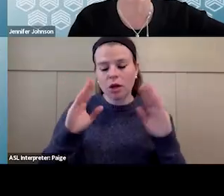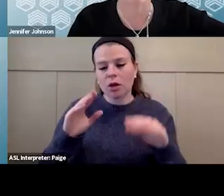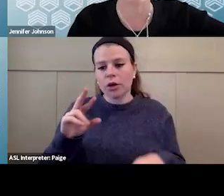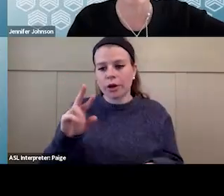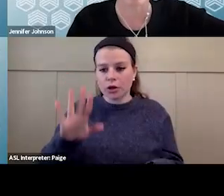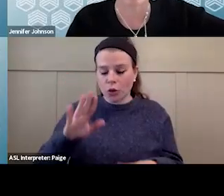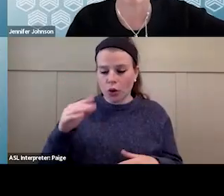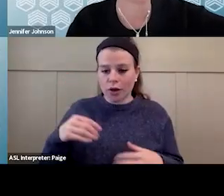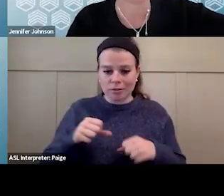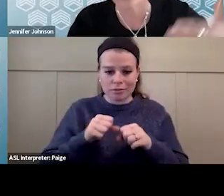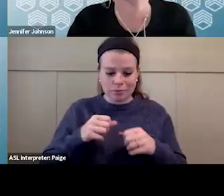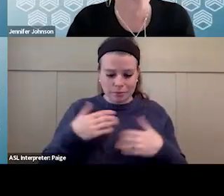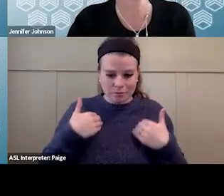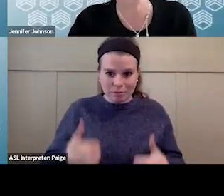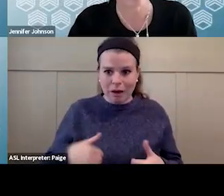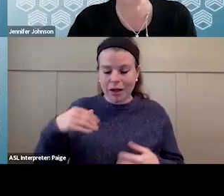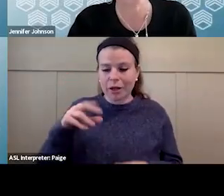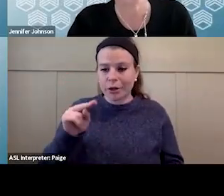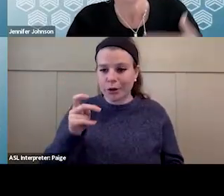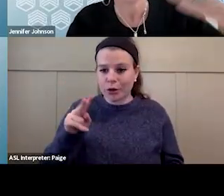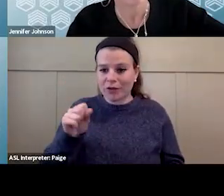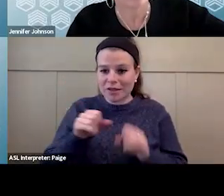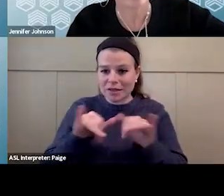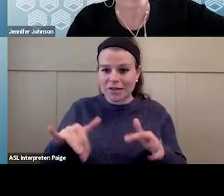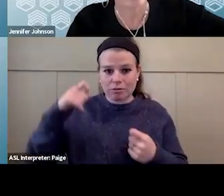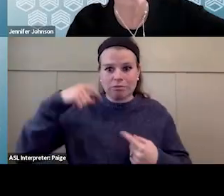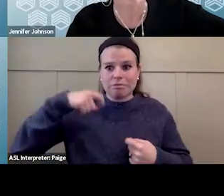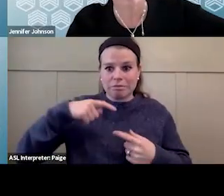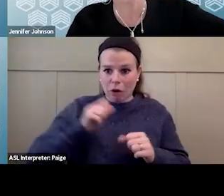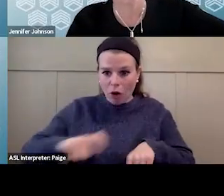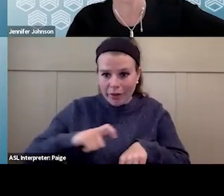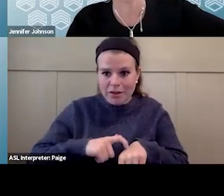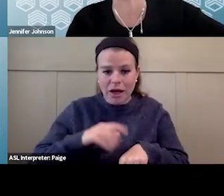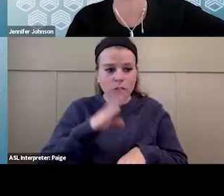the time, and you never come back down, you begin to live in that state, and you